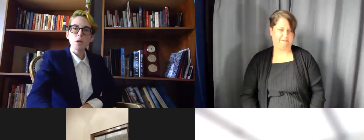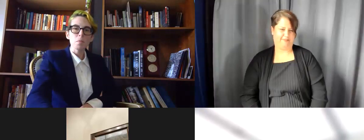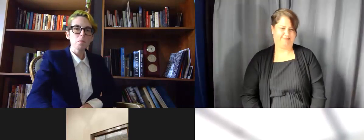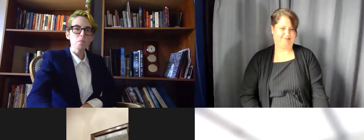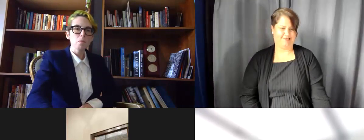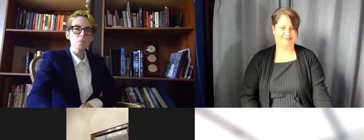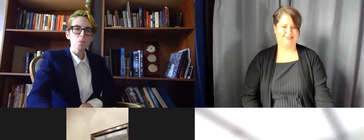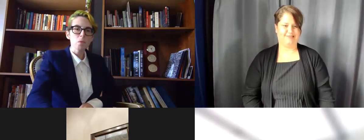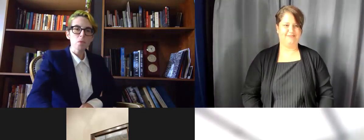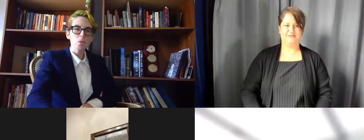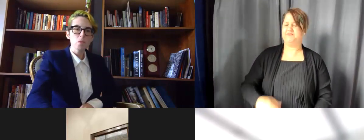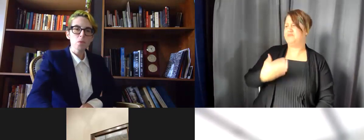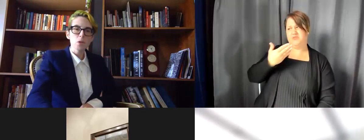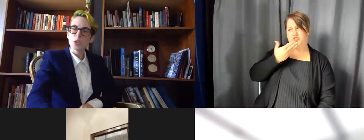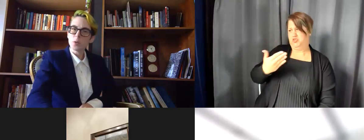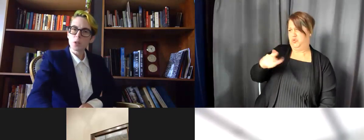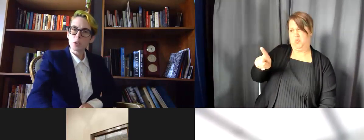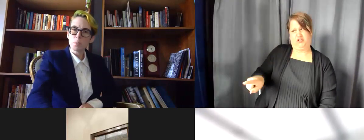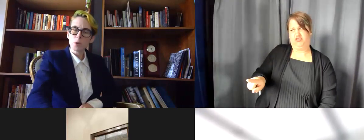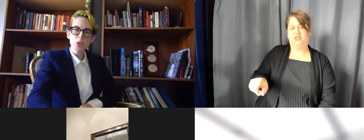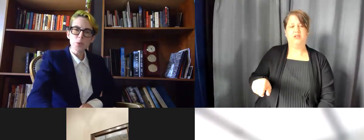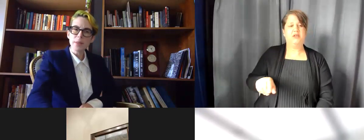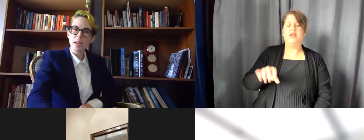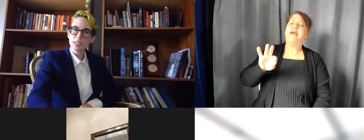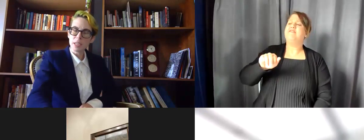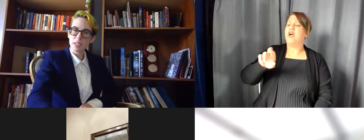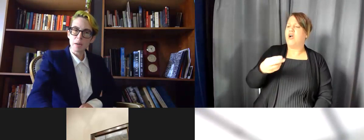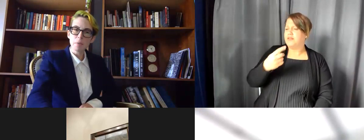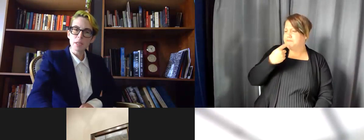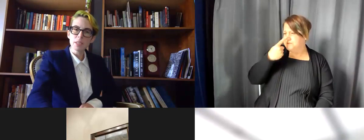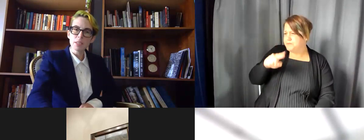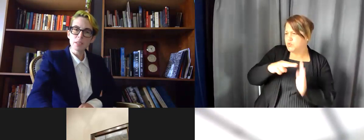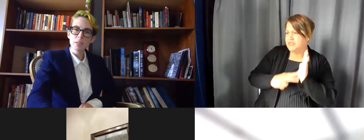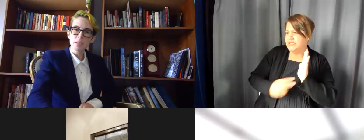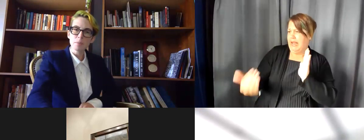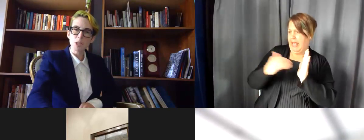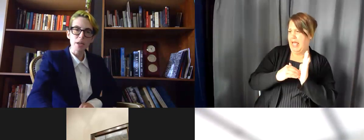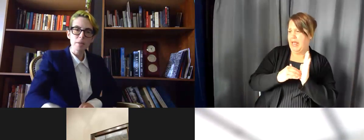Jordan Radford: this is. Michael Libby: Could you? Could you read that a second time, please?